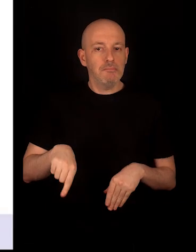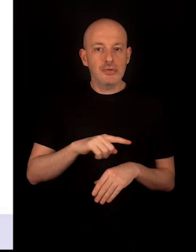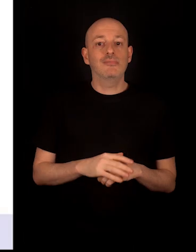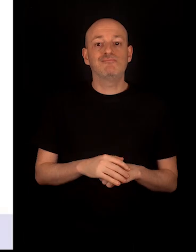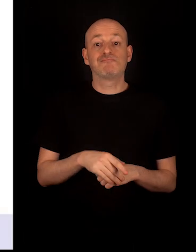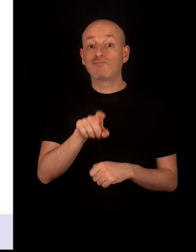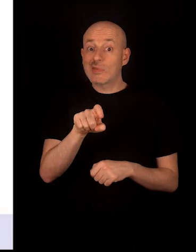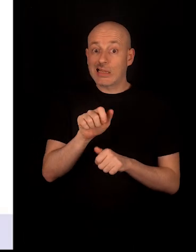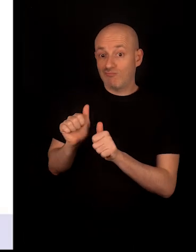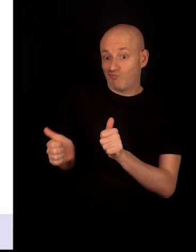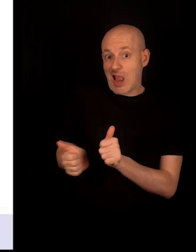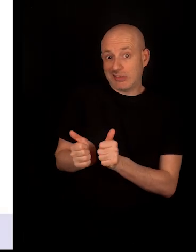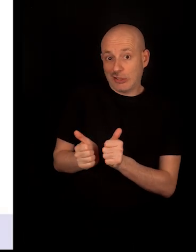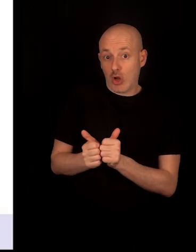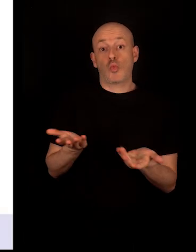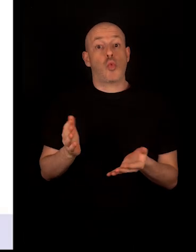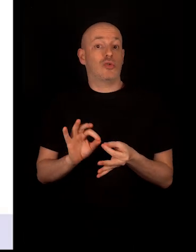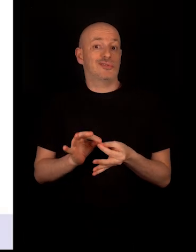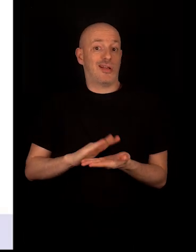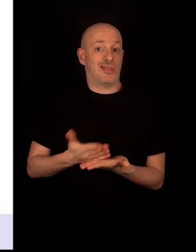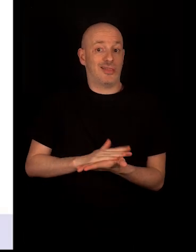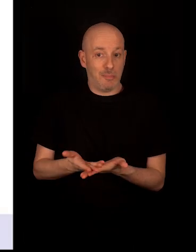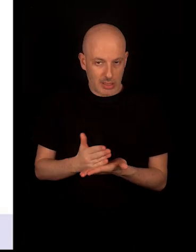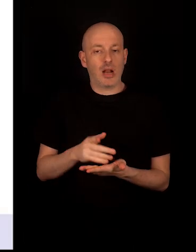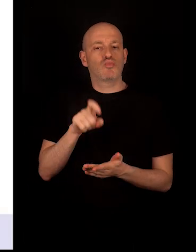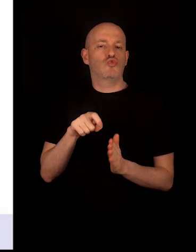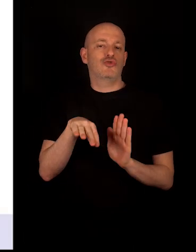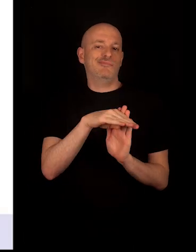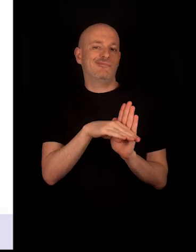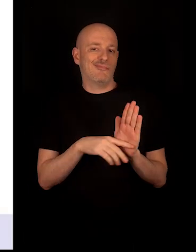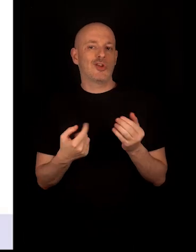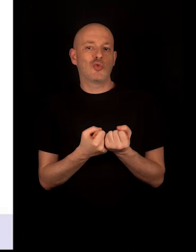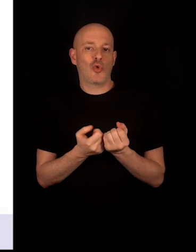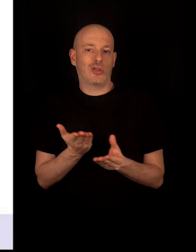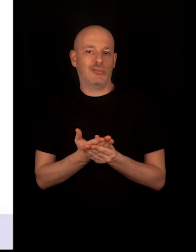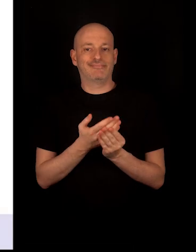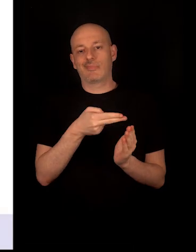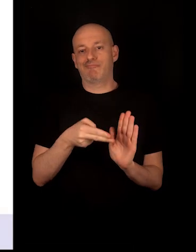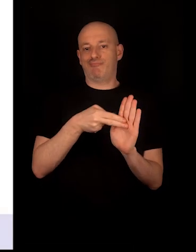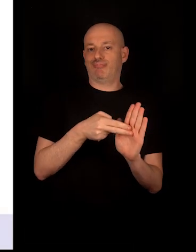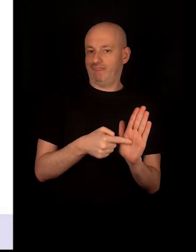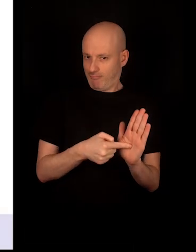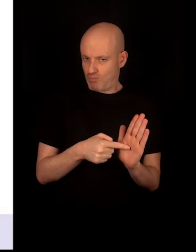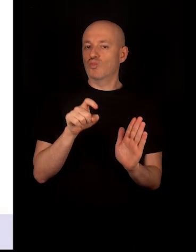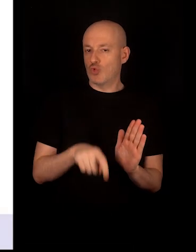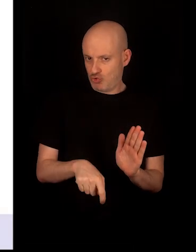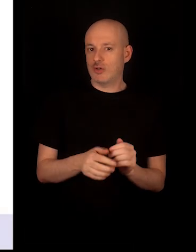If you need a personal assistant or a sign language interpreter, it must be mentioned in your supporting documents as well.